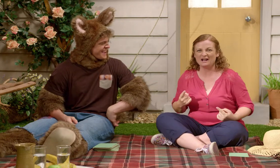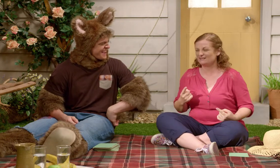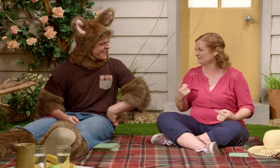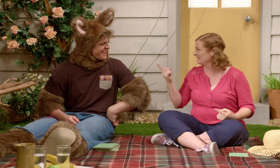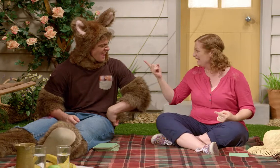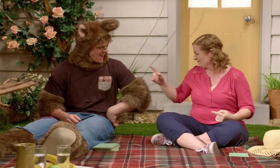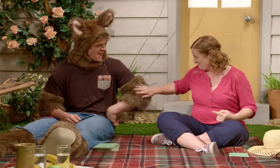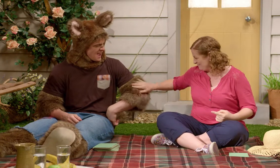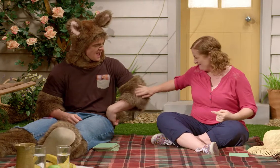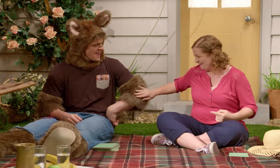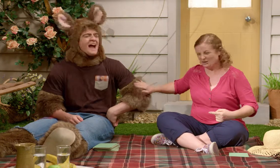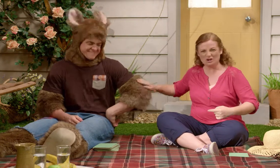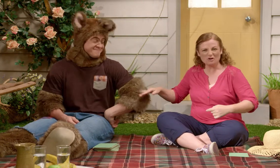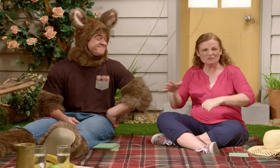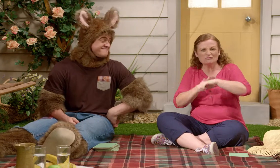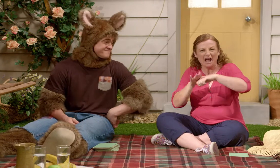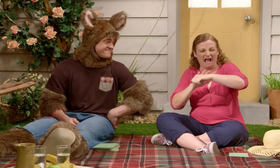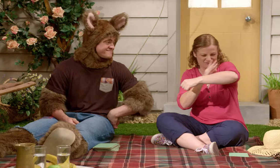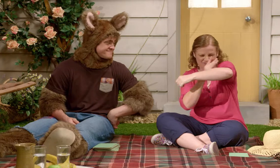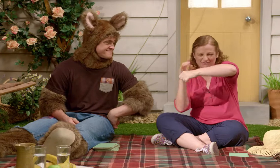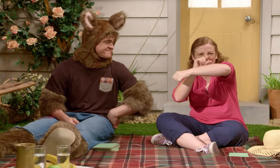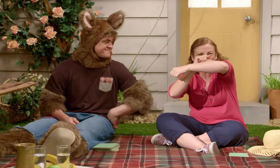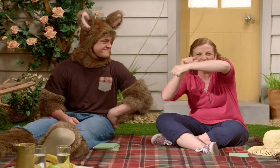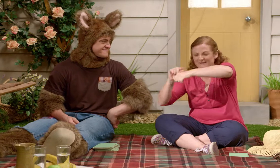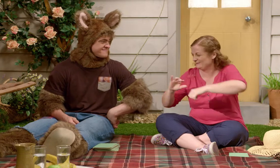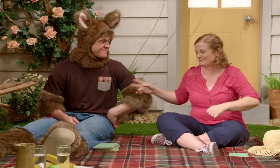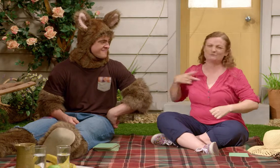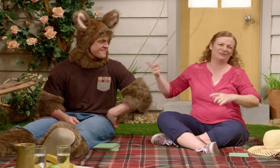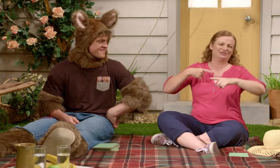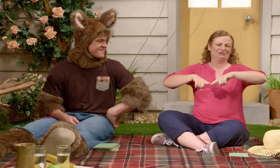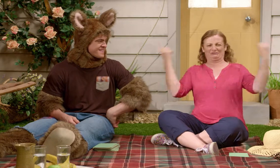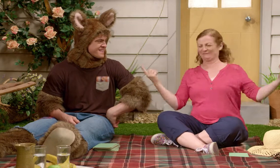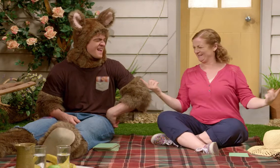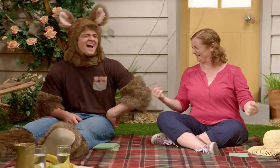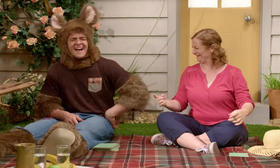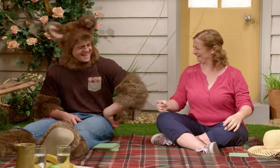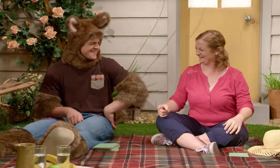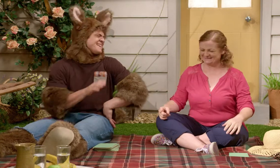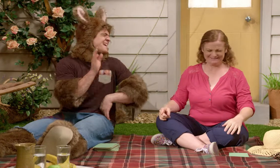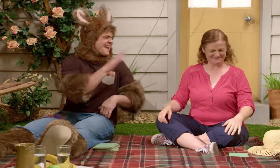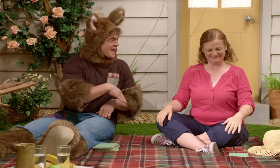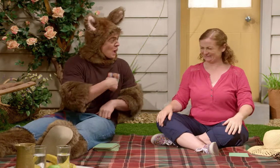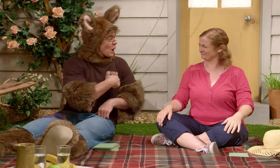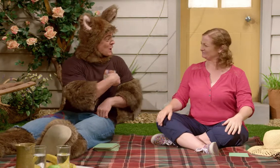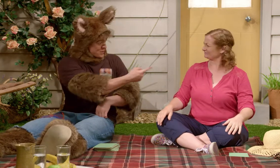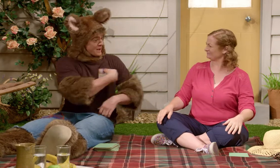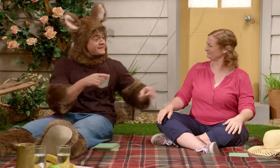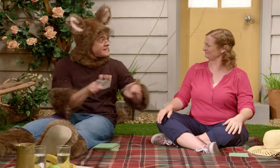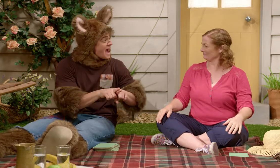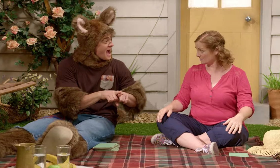and look at you, you're brown and you have fur. We are different. Not like that Sally.